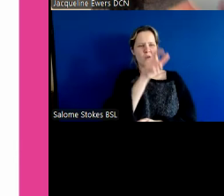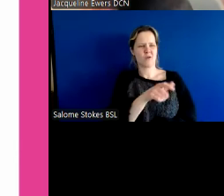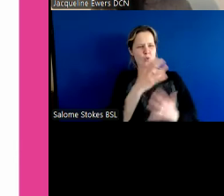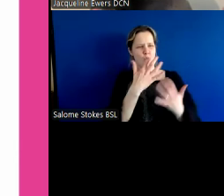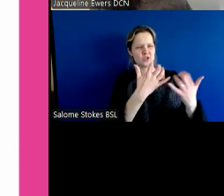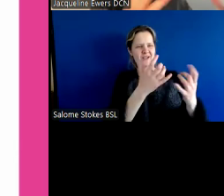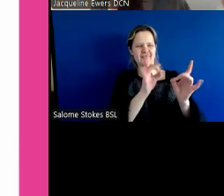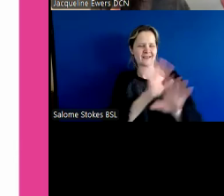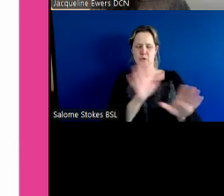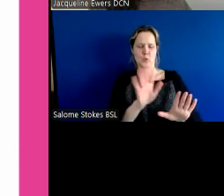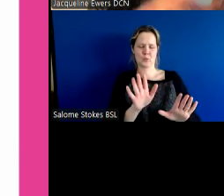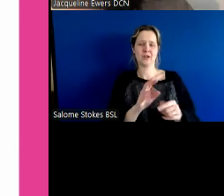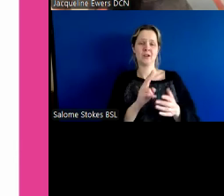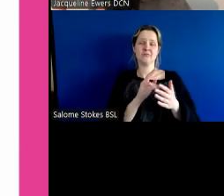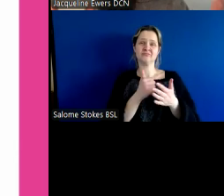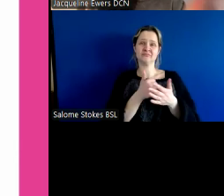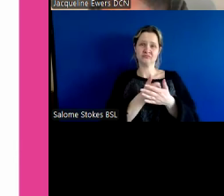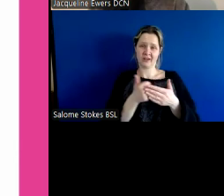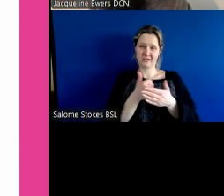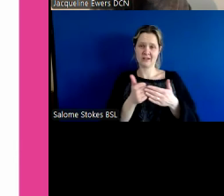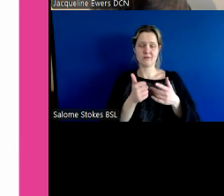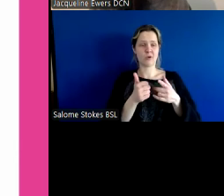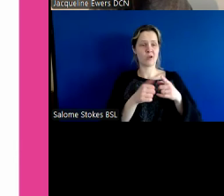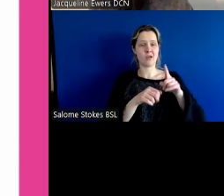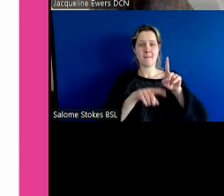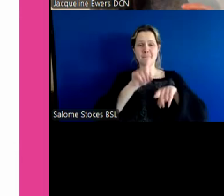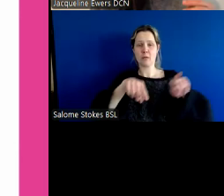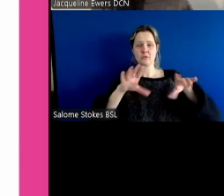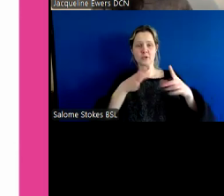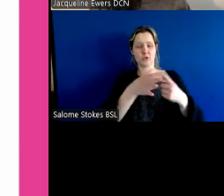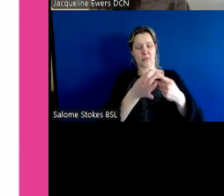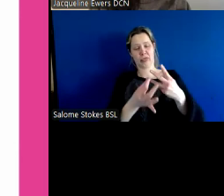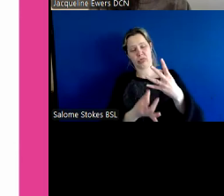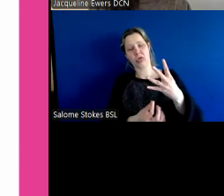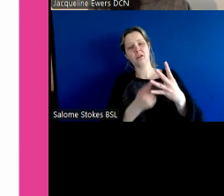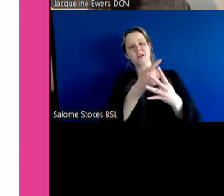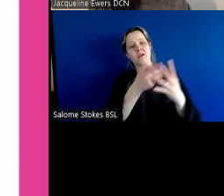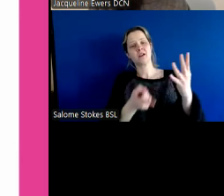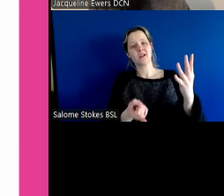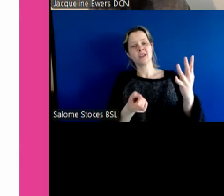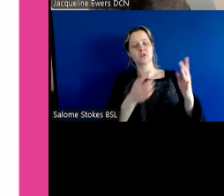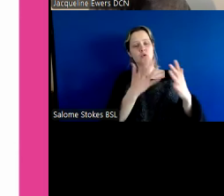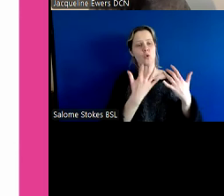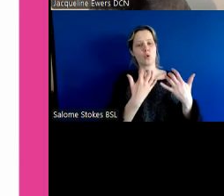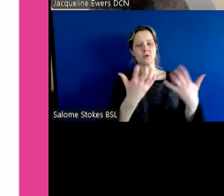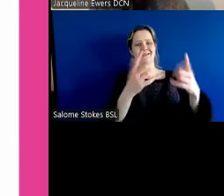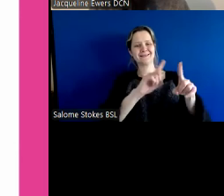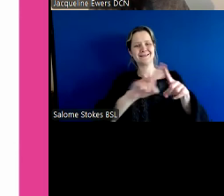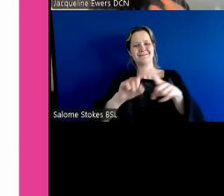it's often you have a multifaceted offer, different profile audiences, schools,